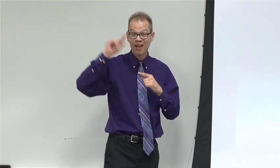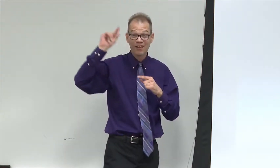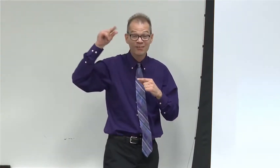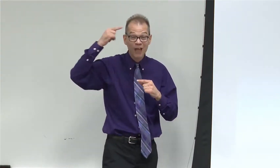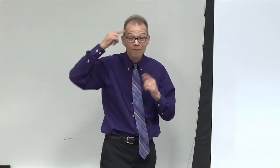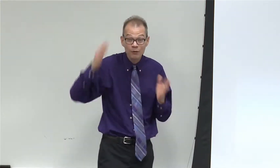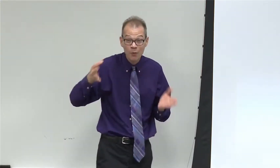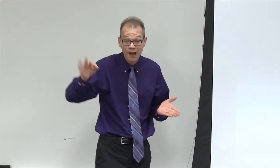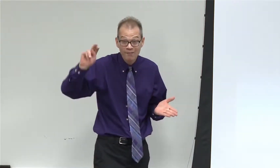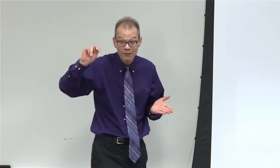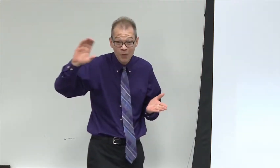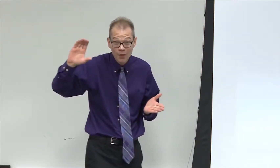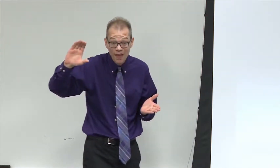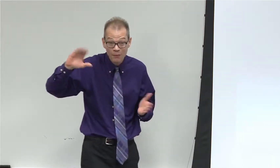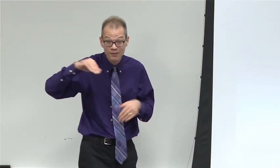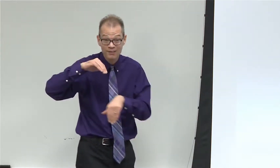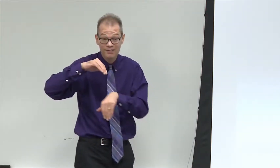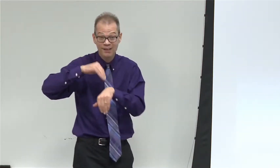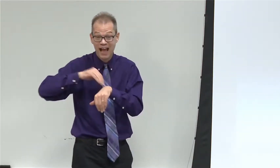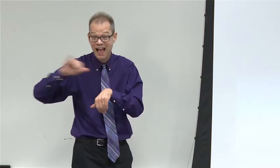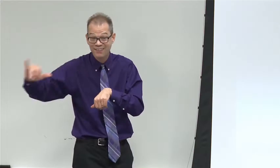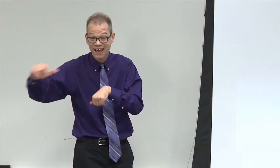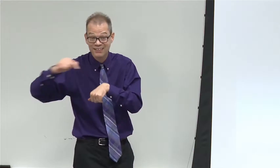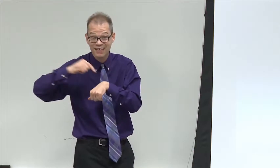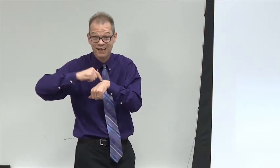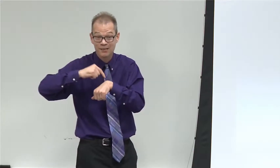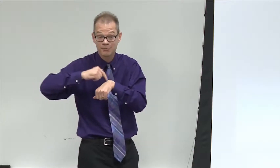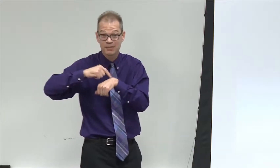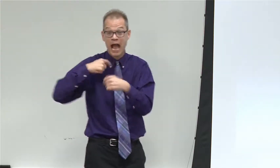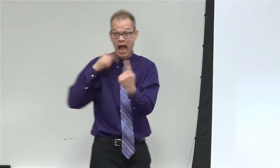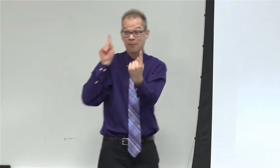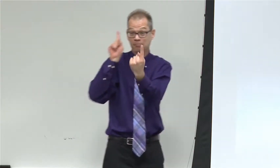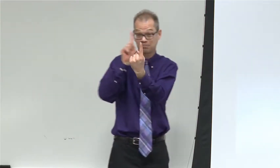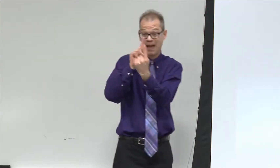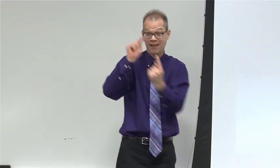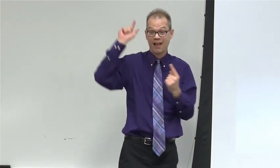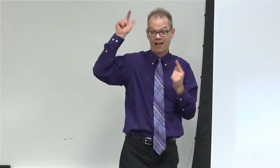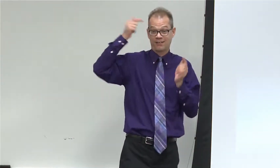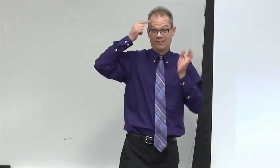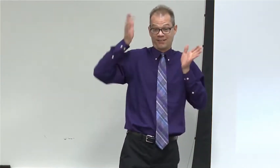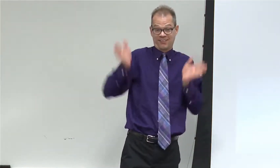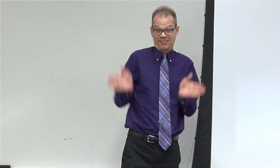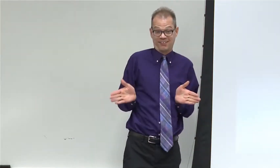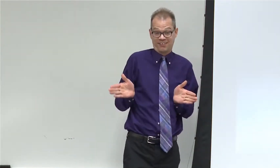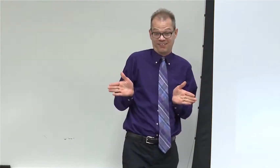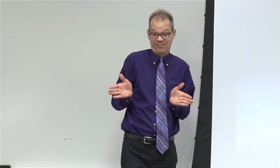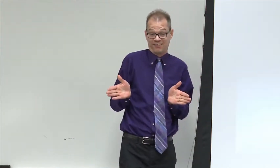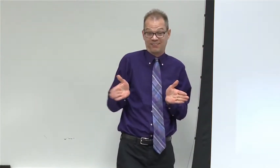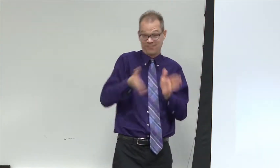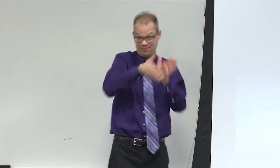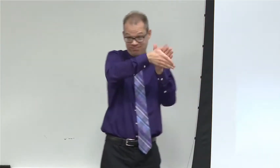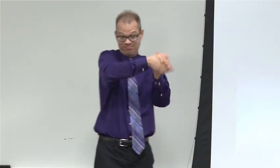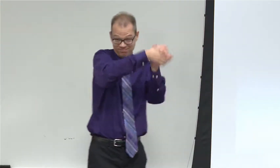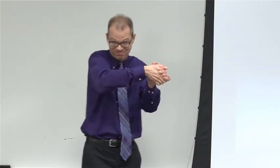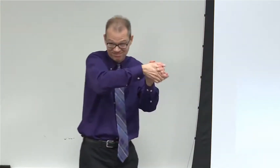for the...the government at that time... I remember meeting with the governor of the State,